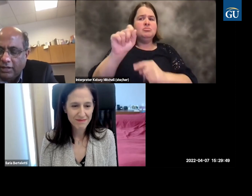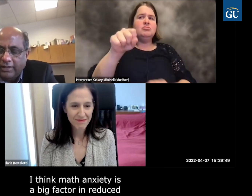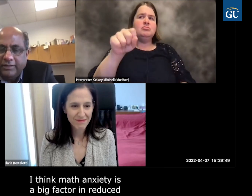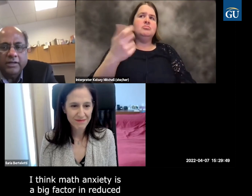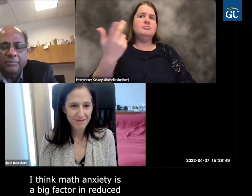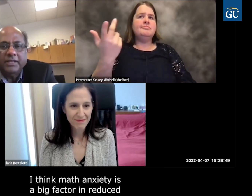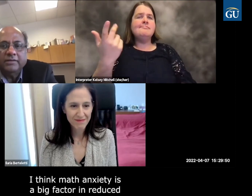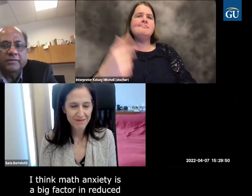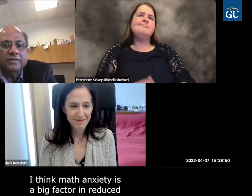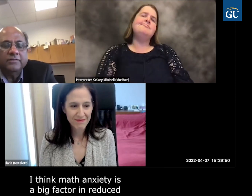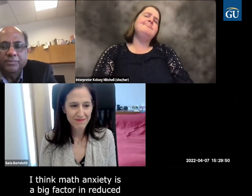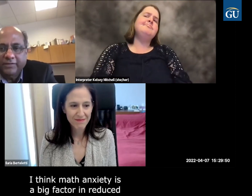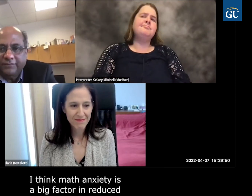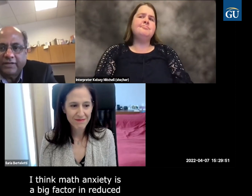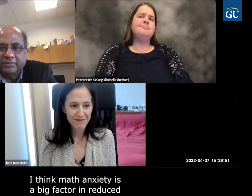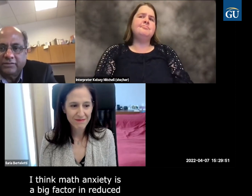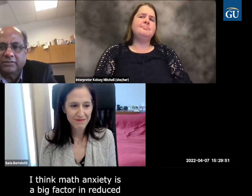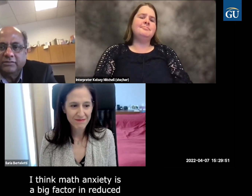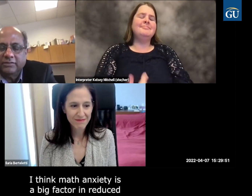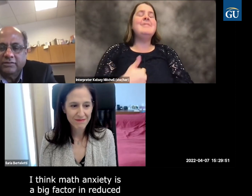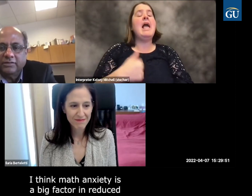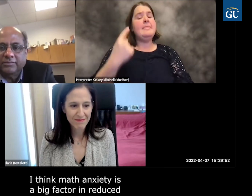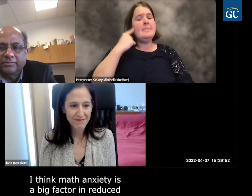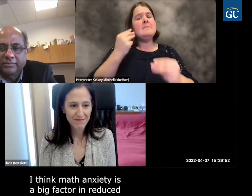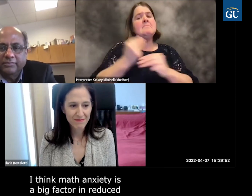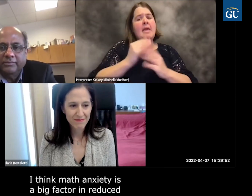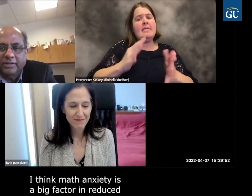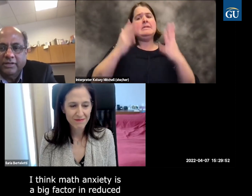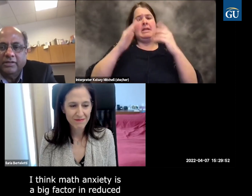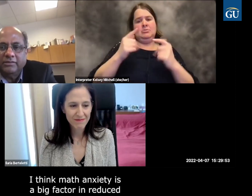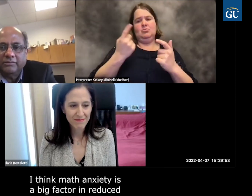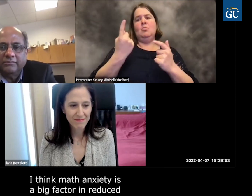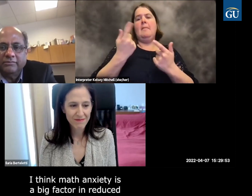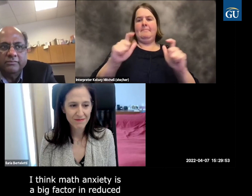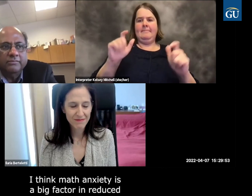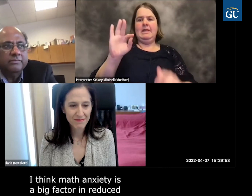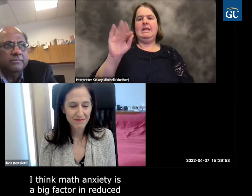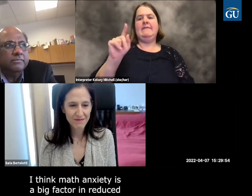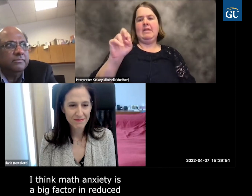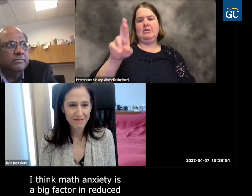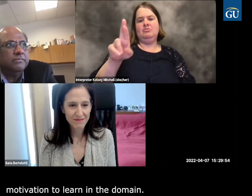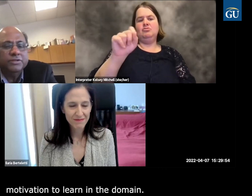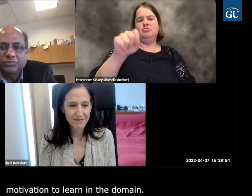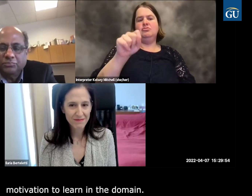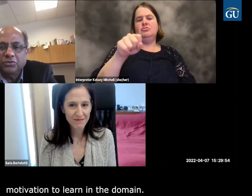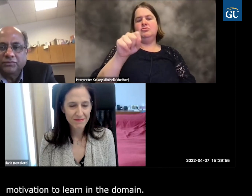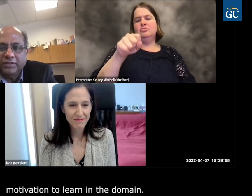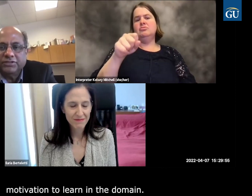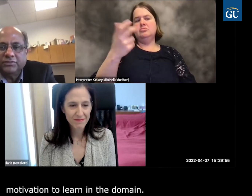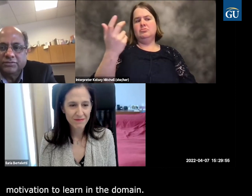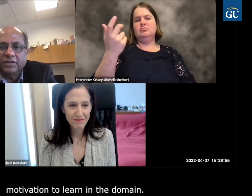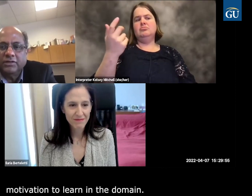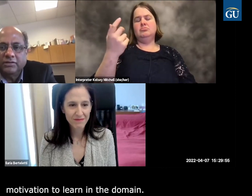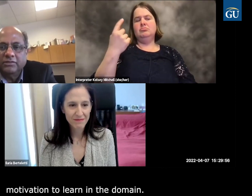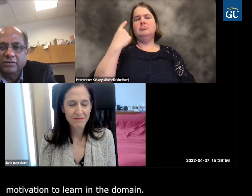i think math anxiety is a big factor um in